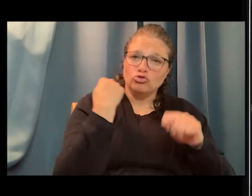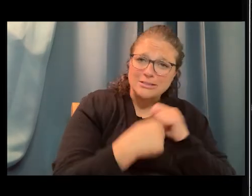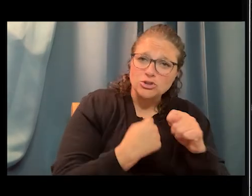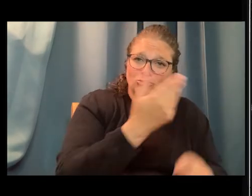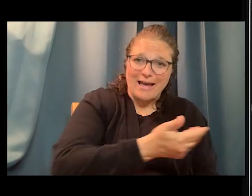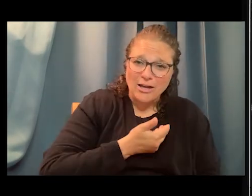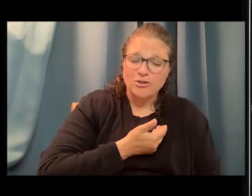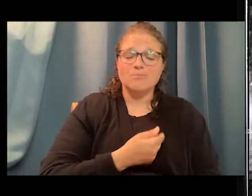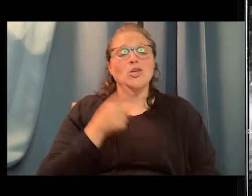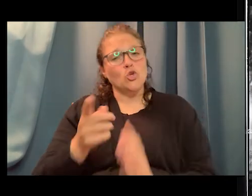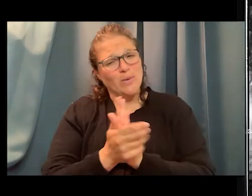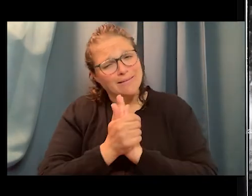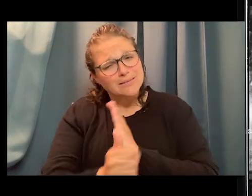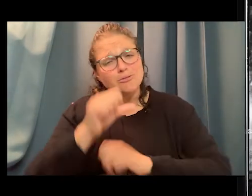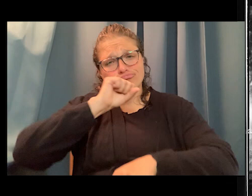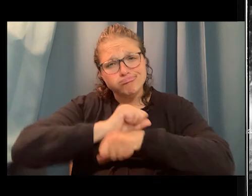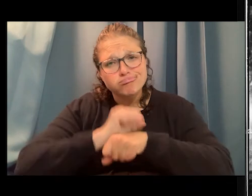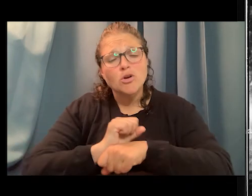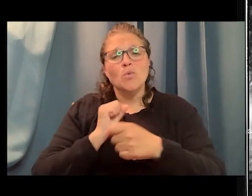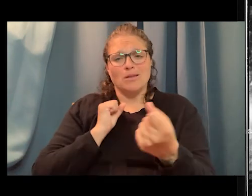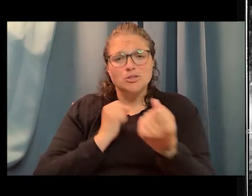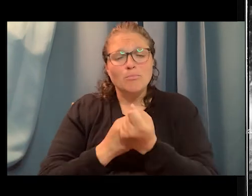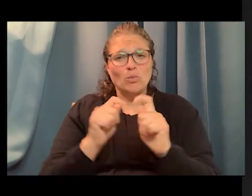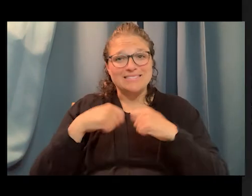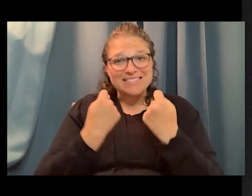You get vetted employees who have a strong support group behind them.